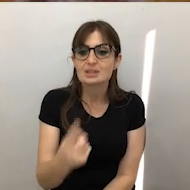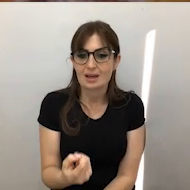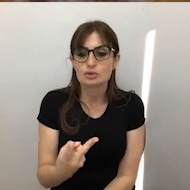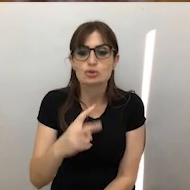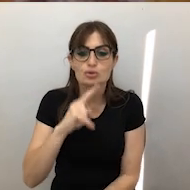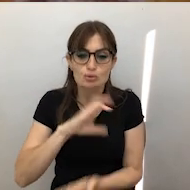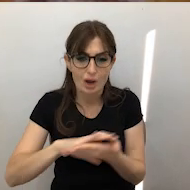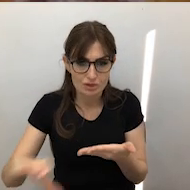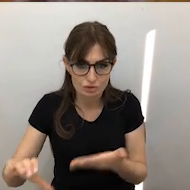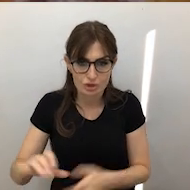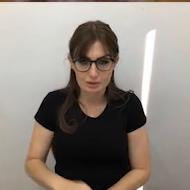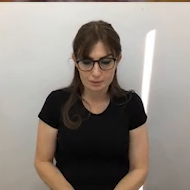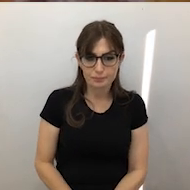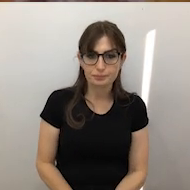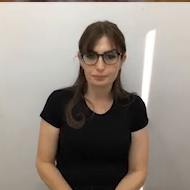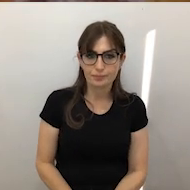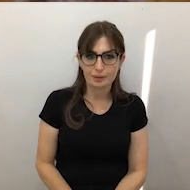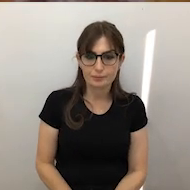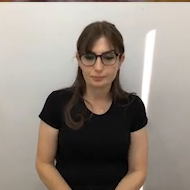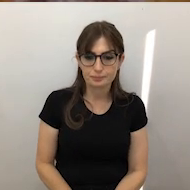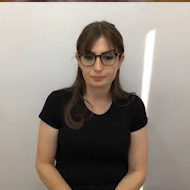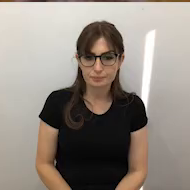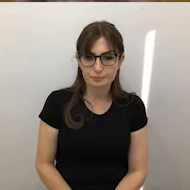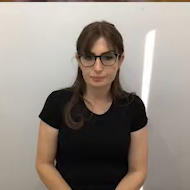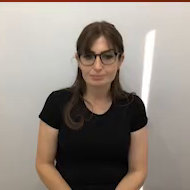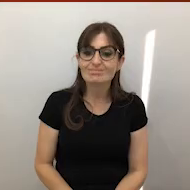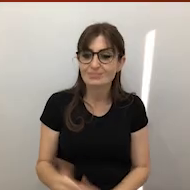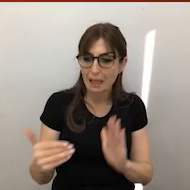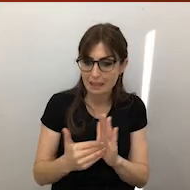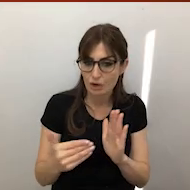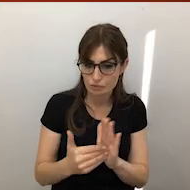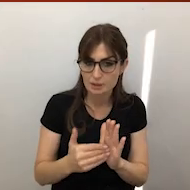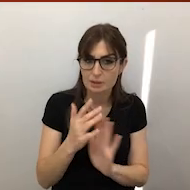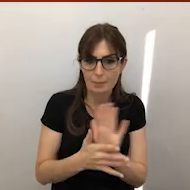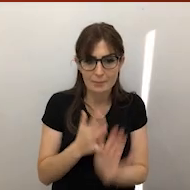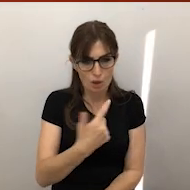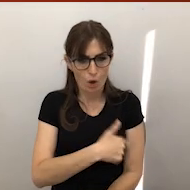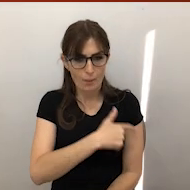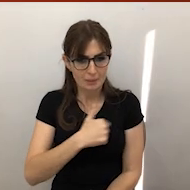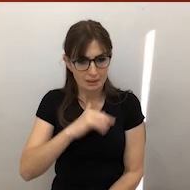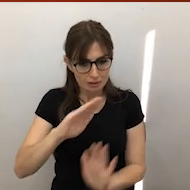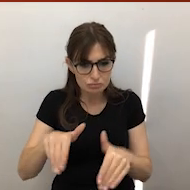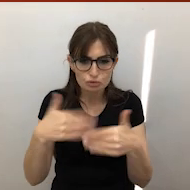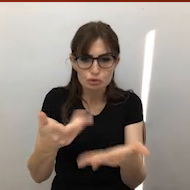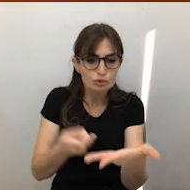of $472,200. A current liability is an obligation due to be paid